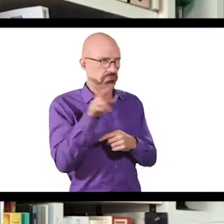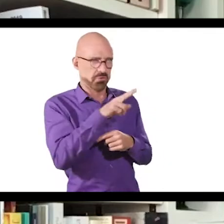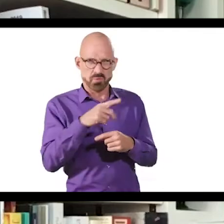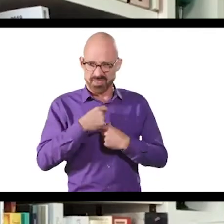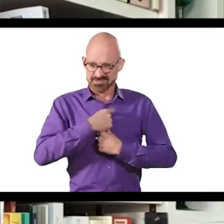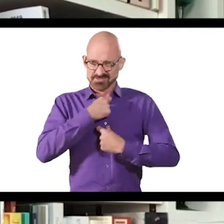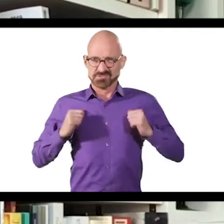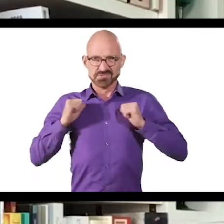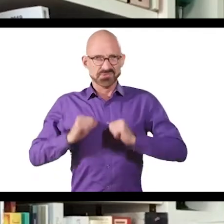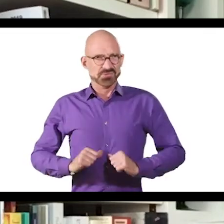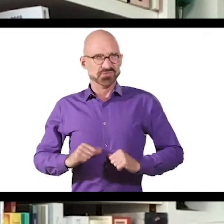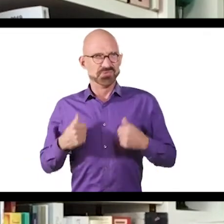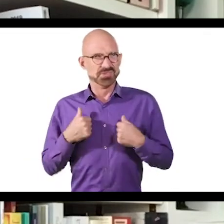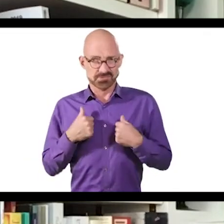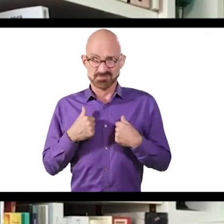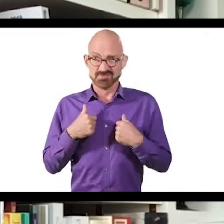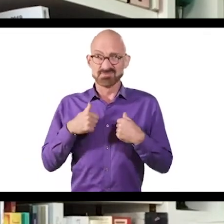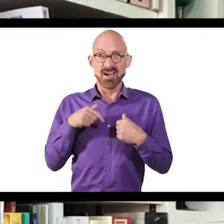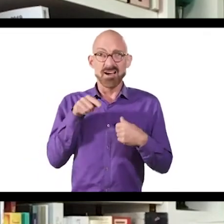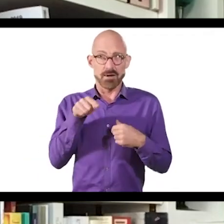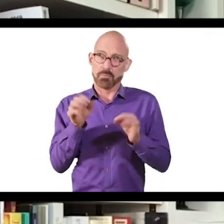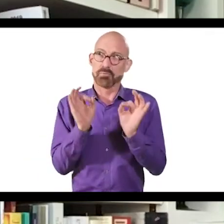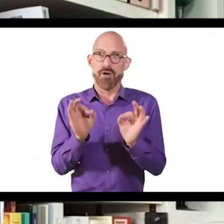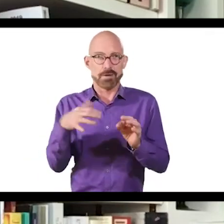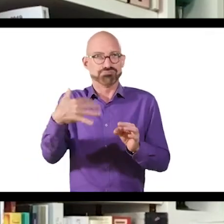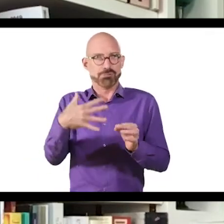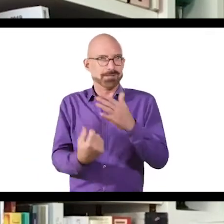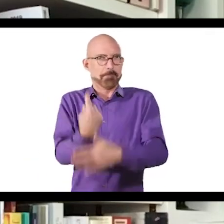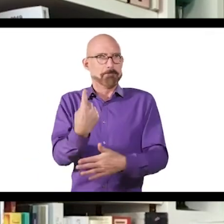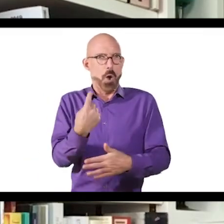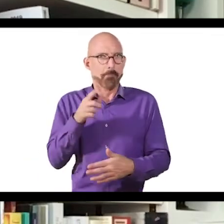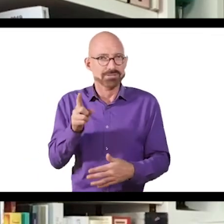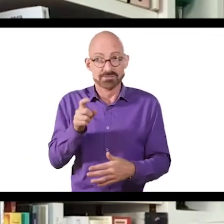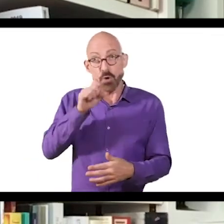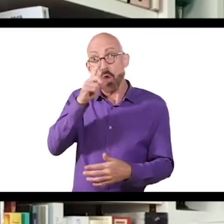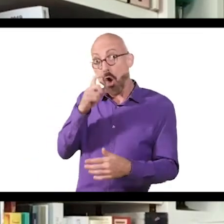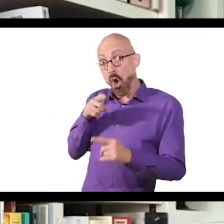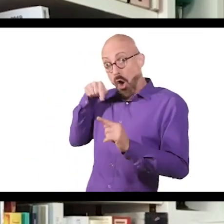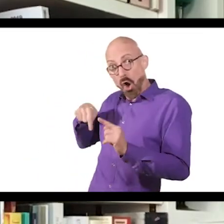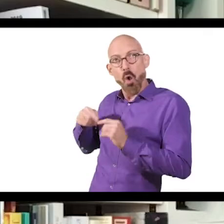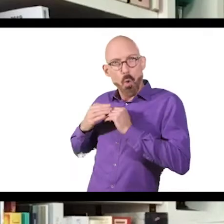and I skated towards him and he introduced himself and he was an ex-Albion player. He's been dead a long time now.